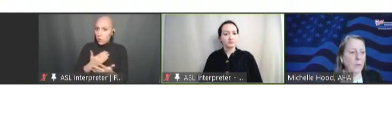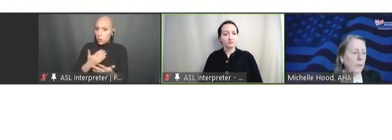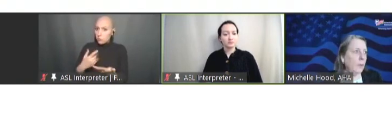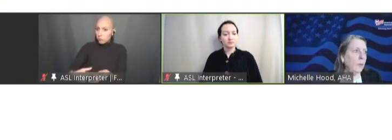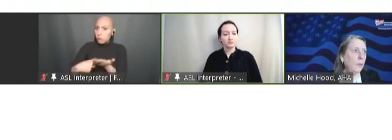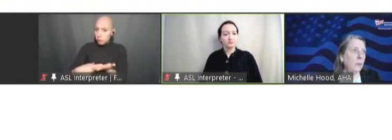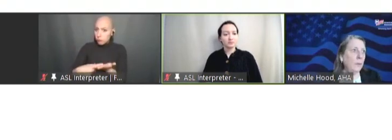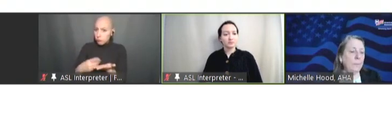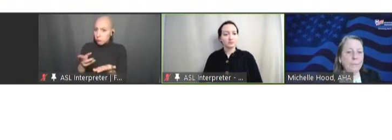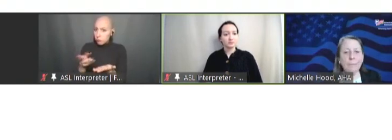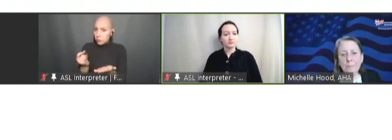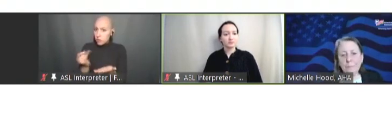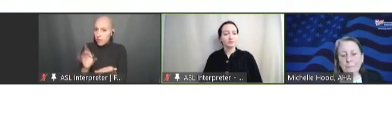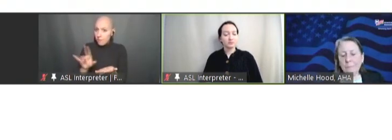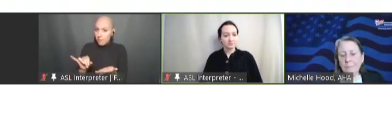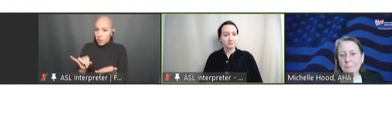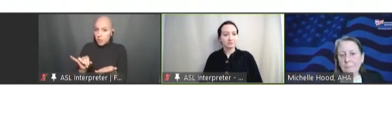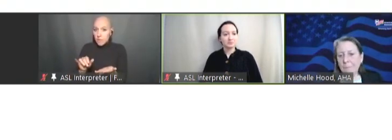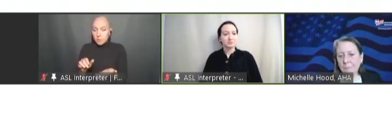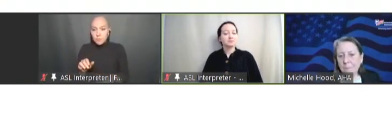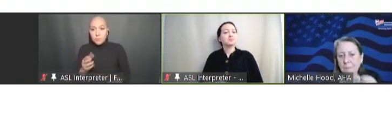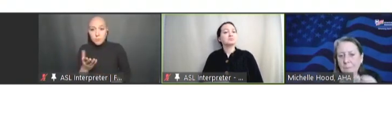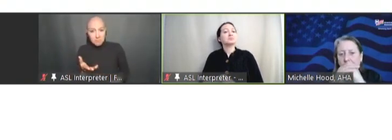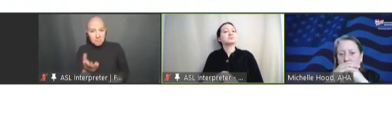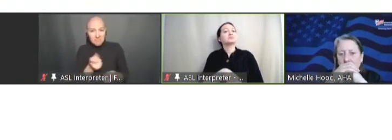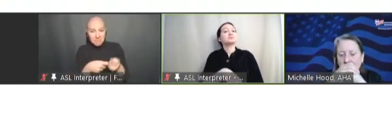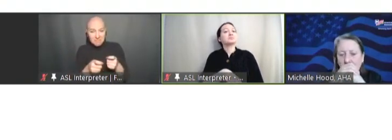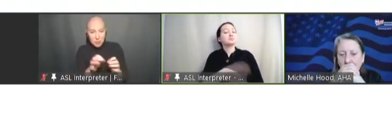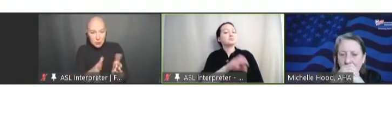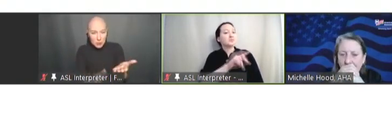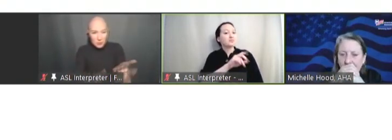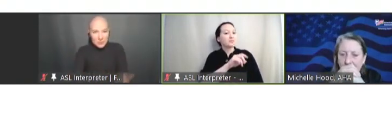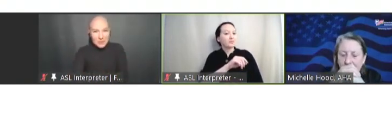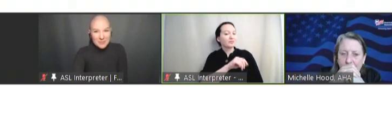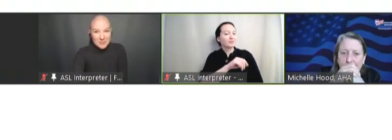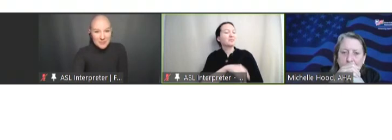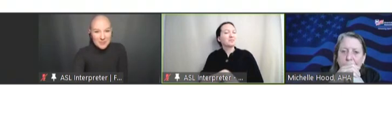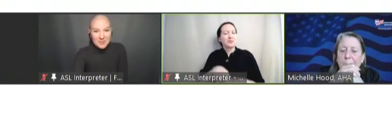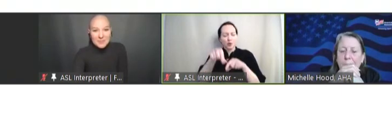Jeffrey Duchin: Okay, thanks. Let me scroll back. Let's see. Oh, yeah.